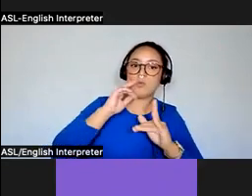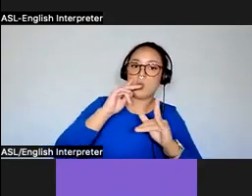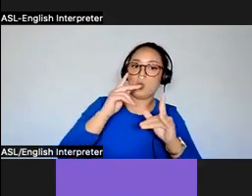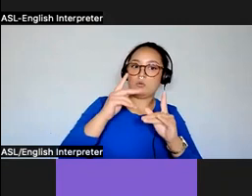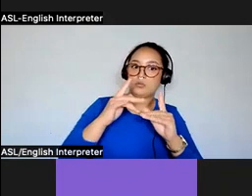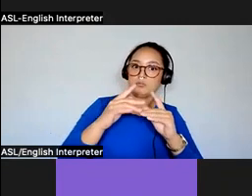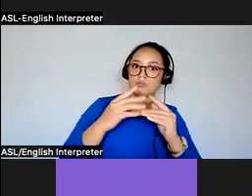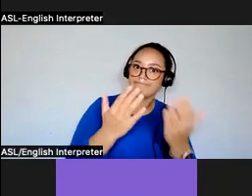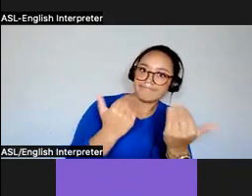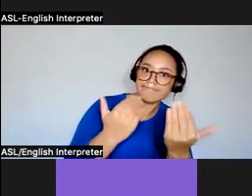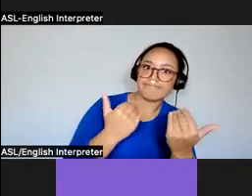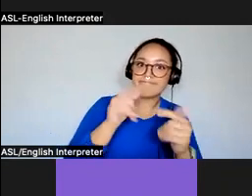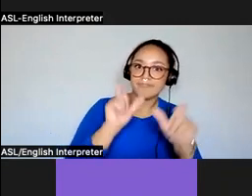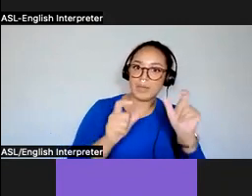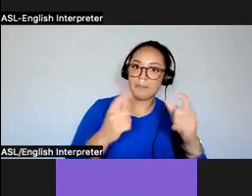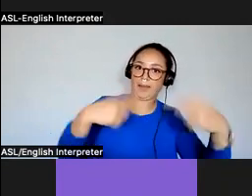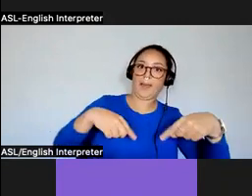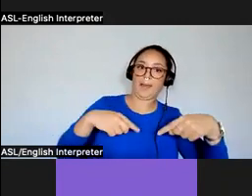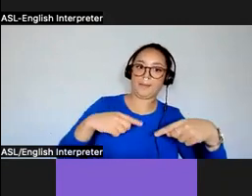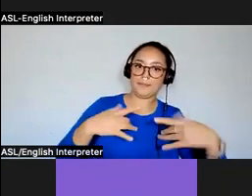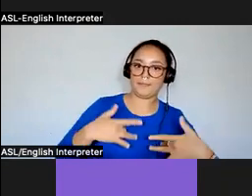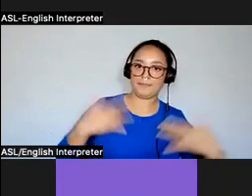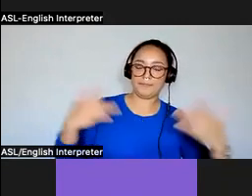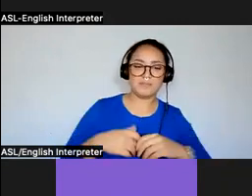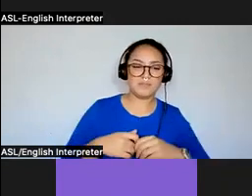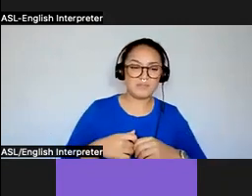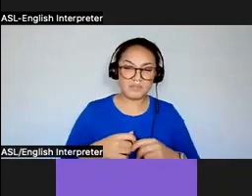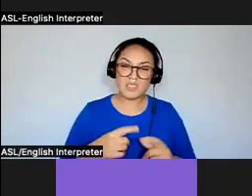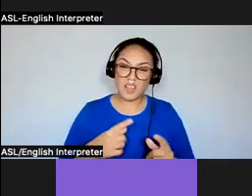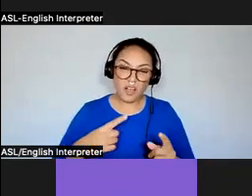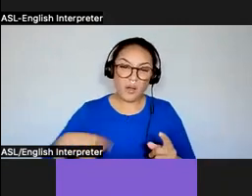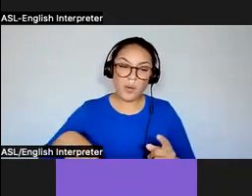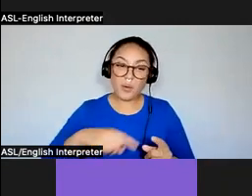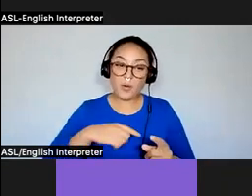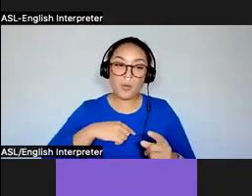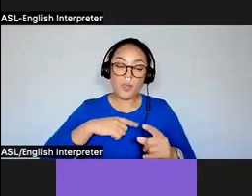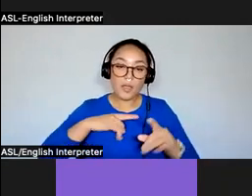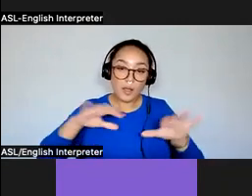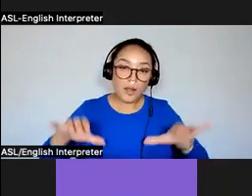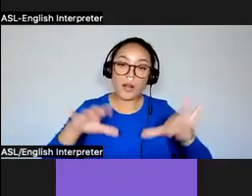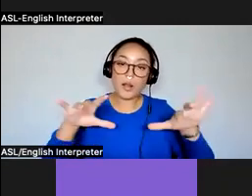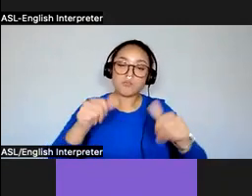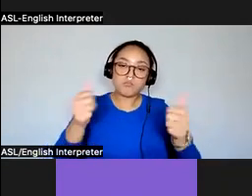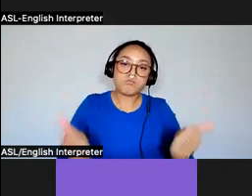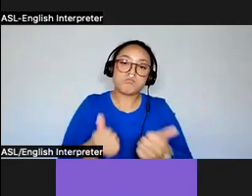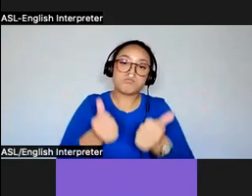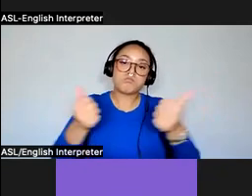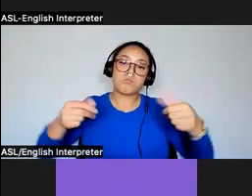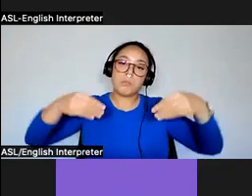So we do lots of marketing, none of our activities are to stop you from doing your own marketing